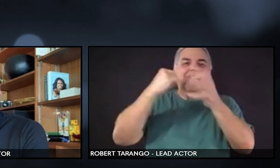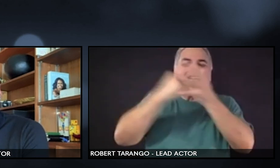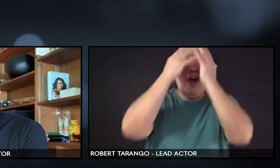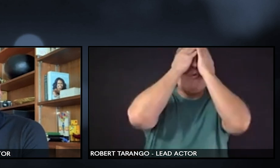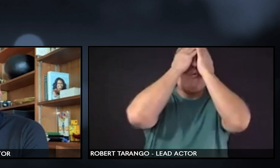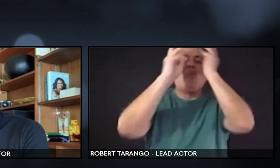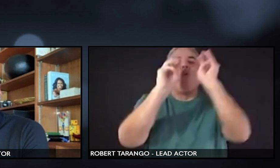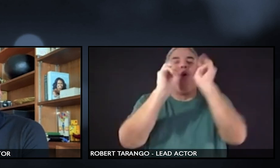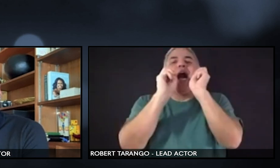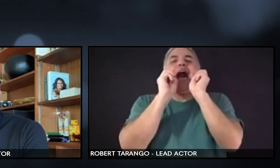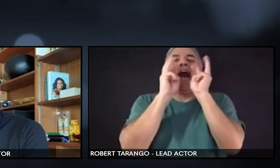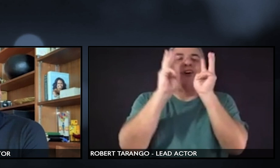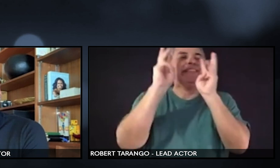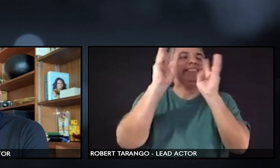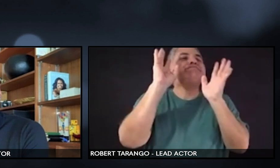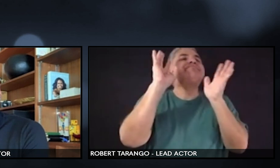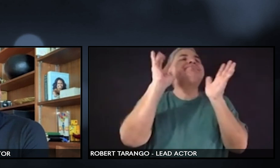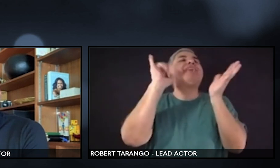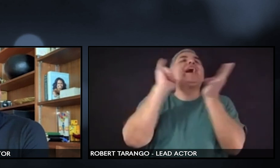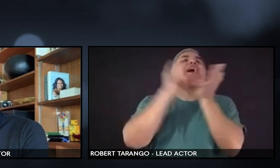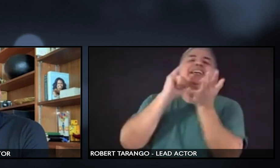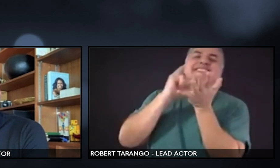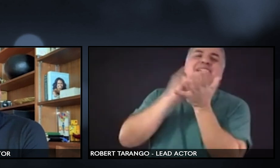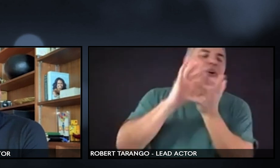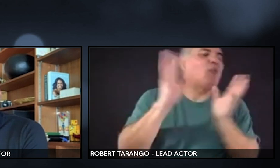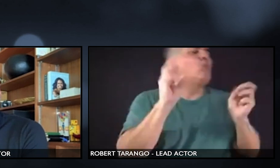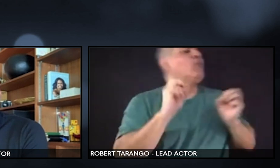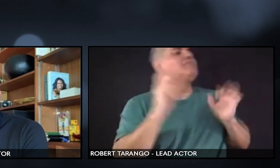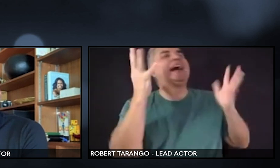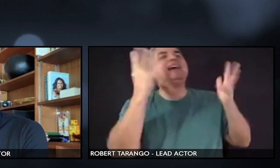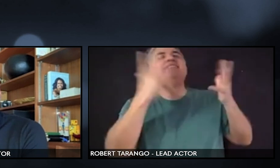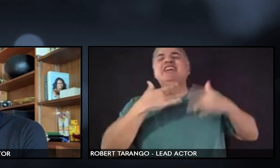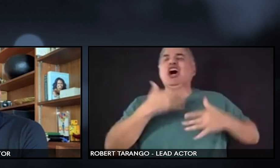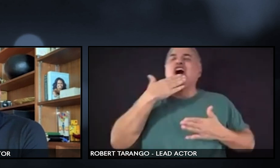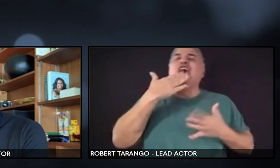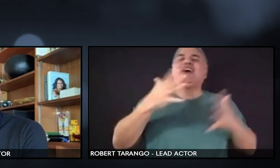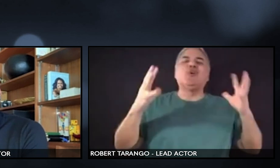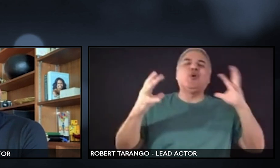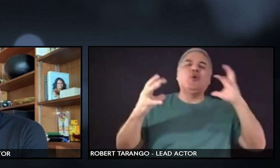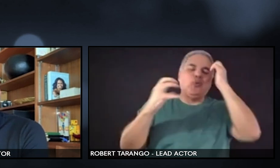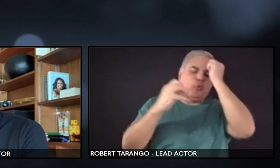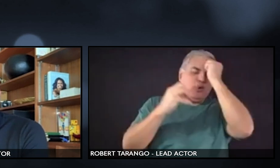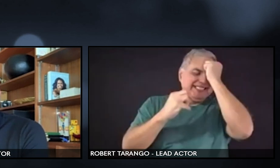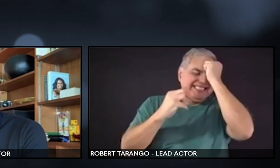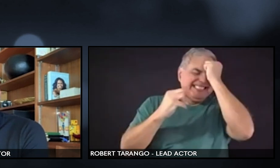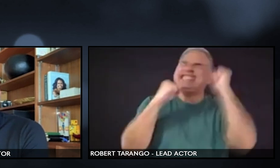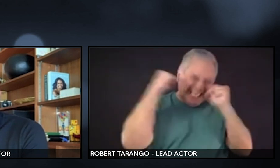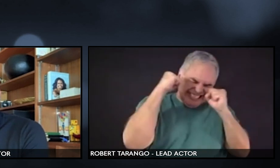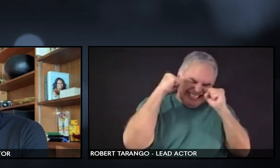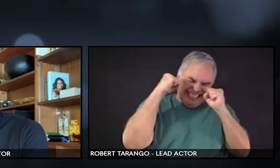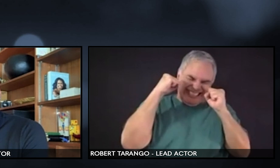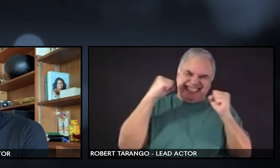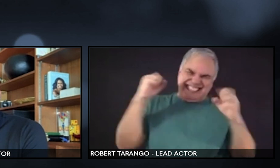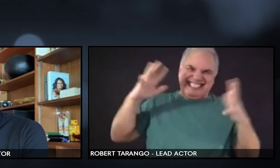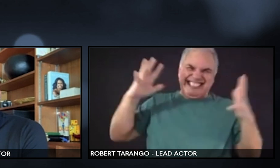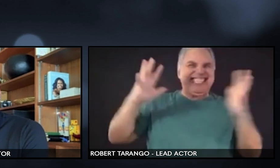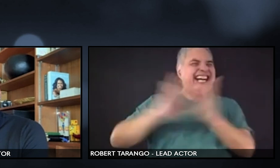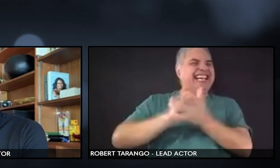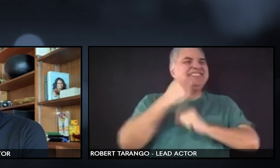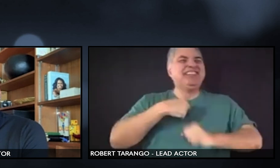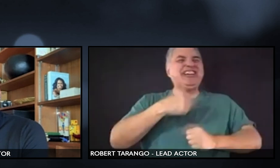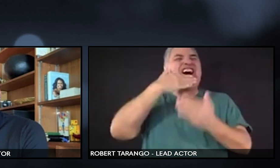out I was the first DeafBlind person in a film, that feeling was indescribable.